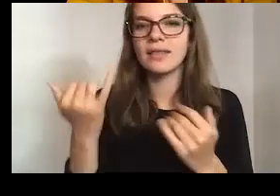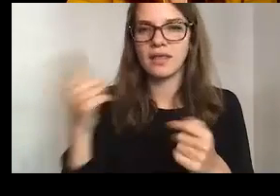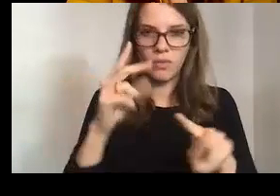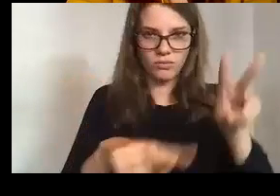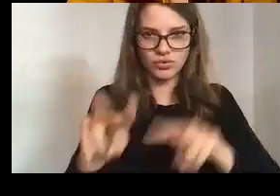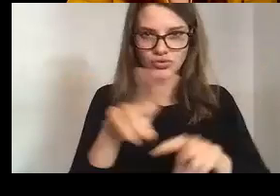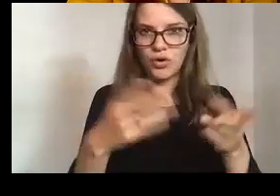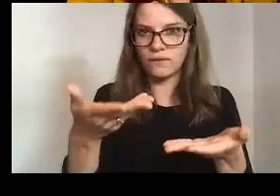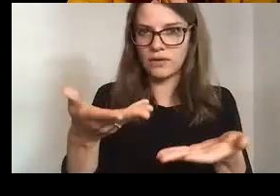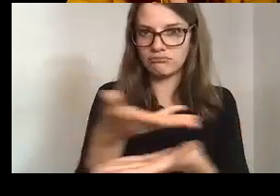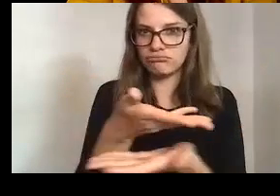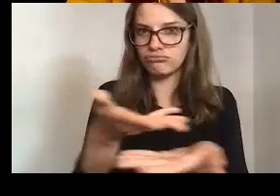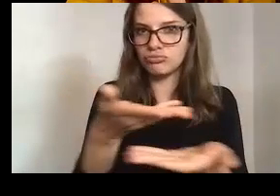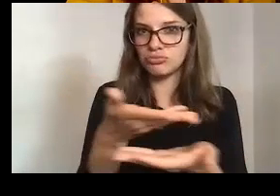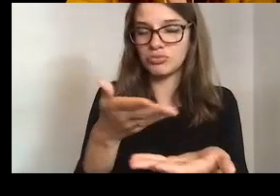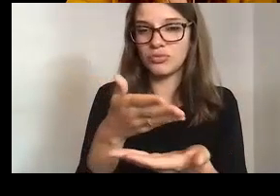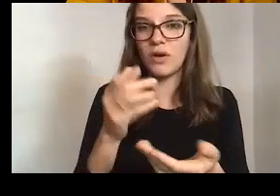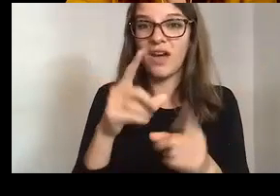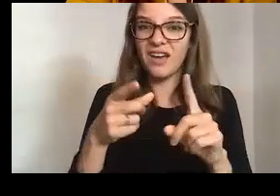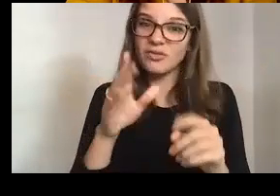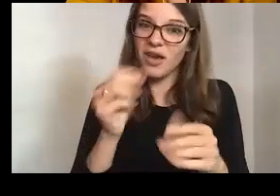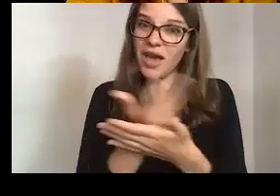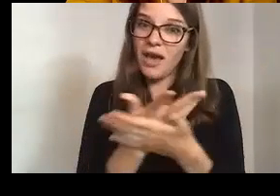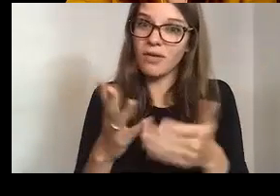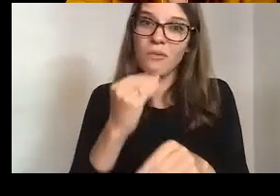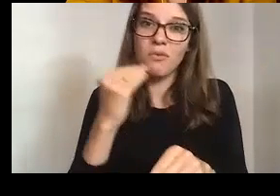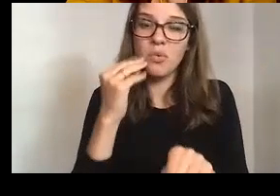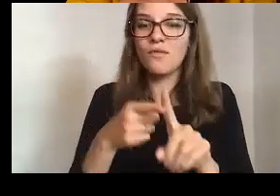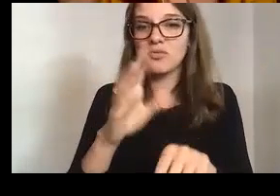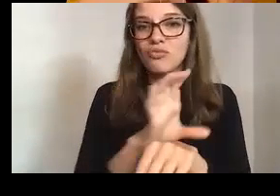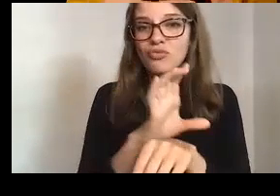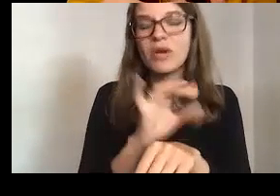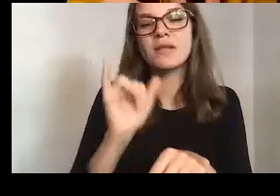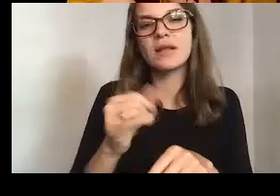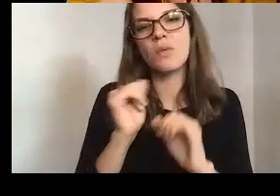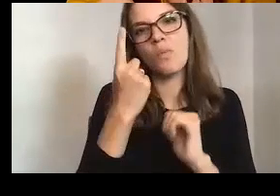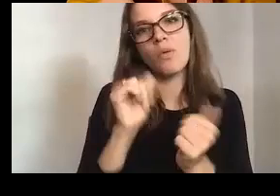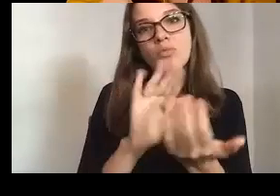right from your home over the computer and that's one way that we've adapted to that caregiver model